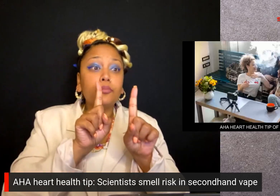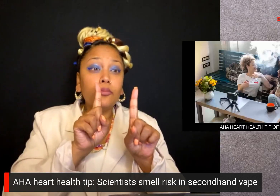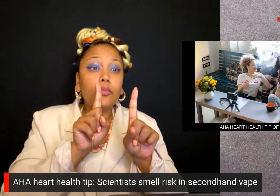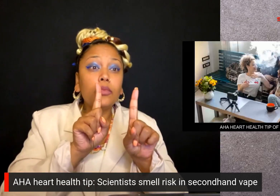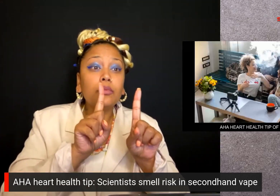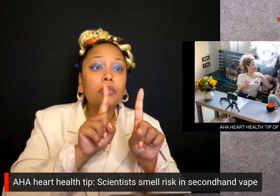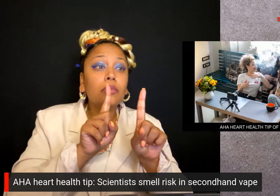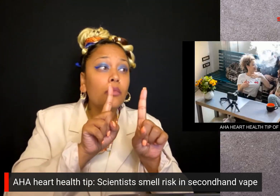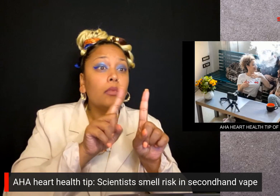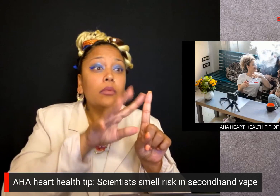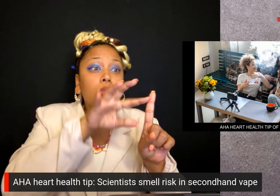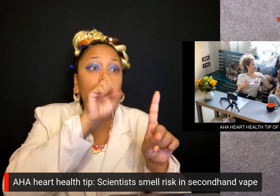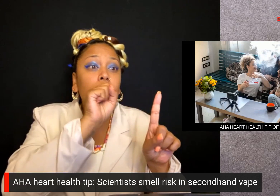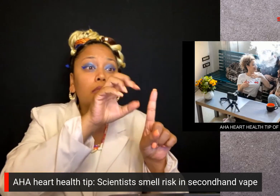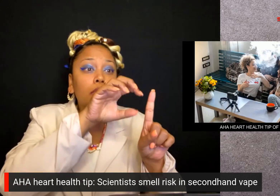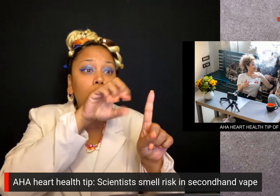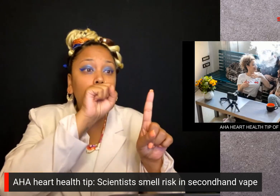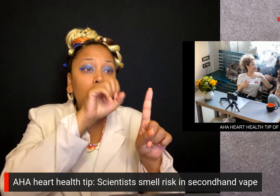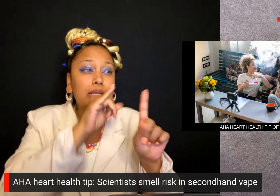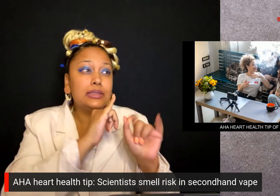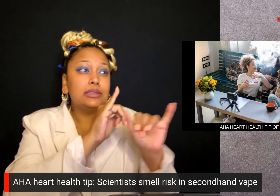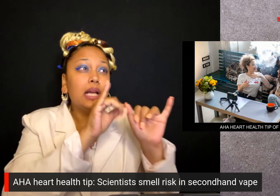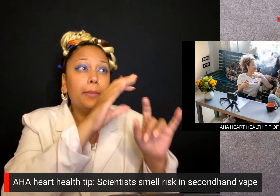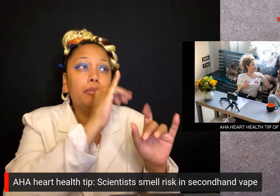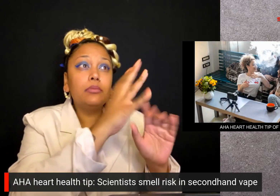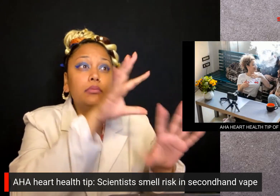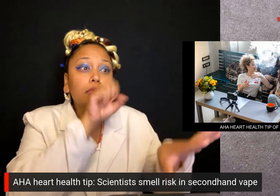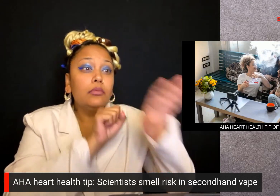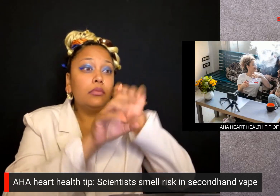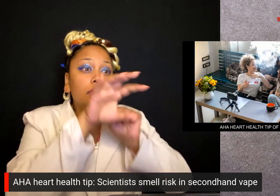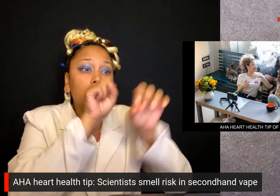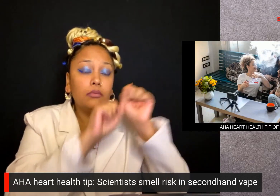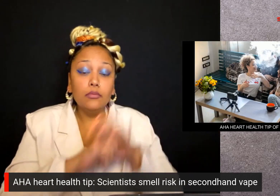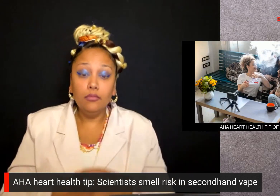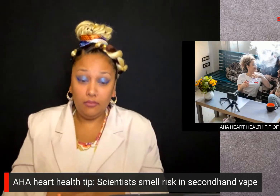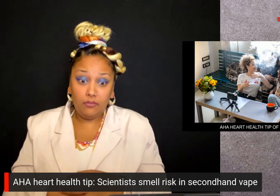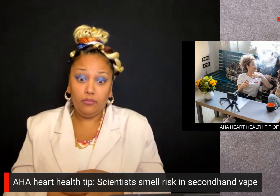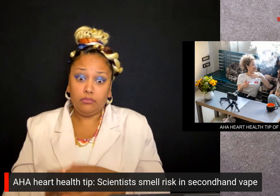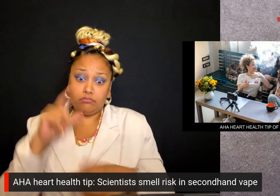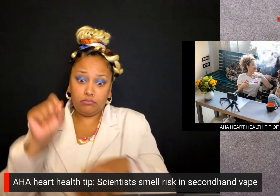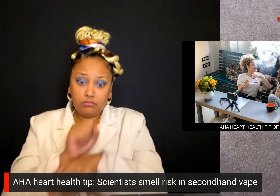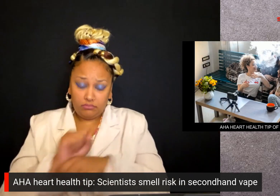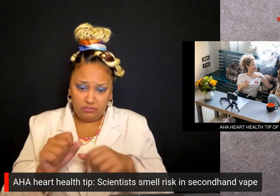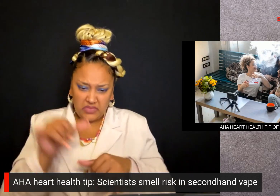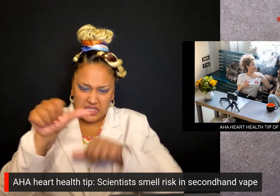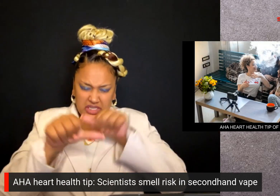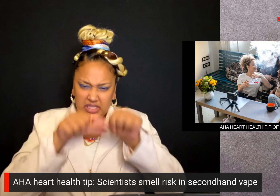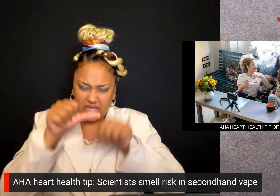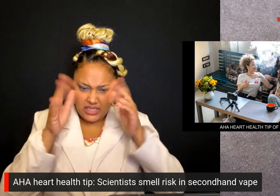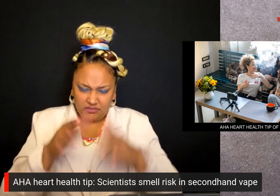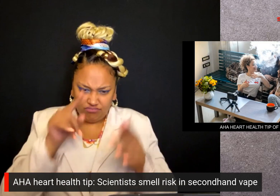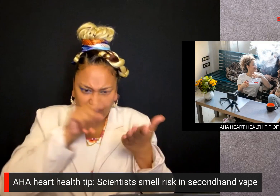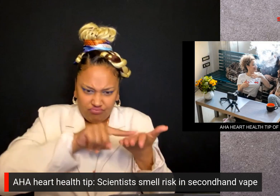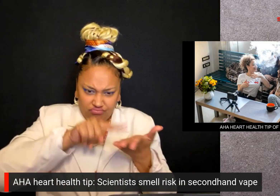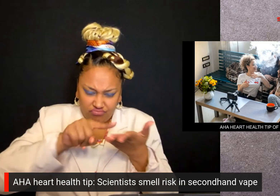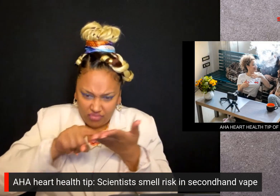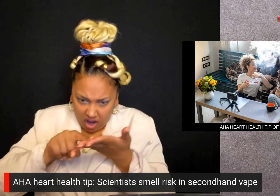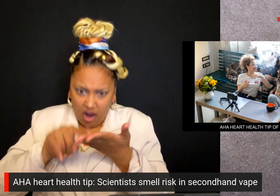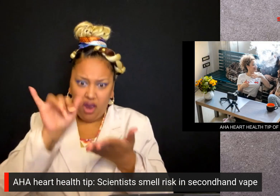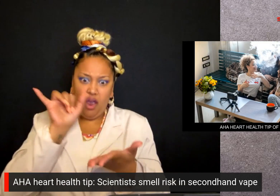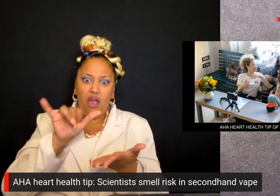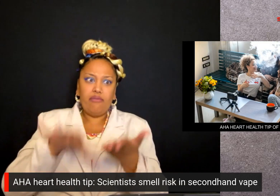secondhand vaping happens when a person near a person using an e-cig inhales the same vapors